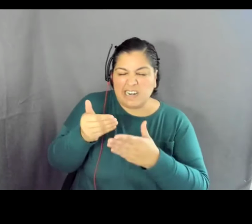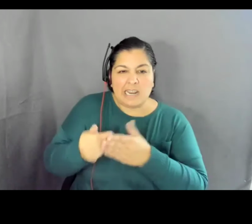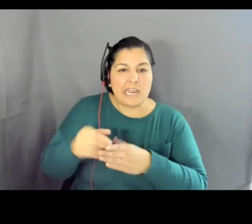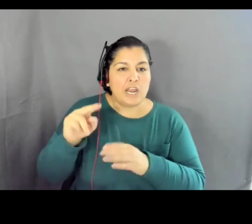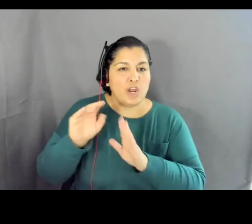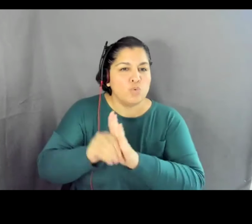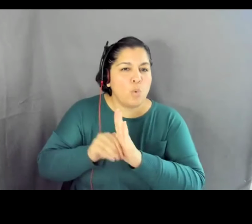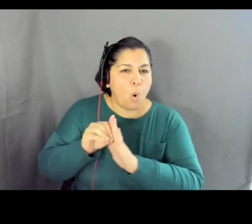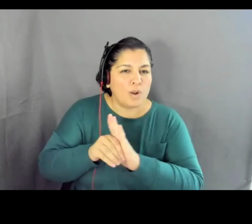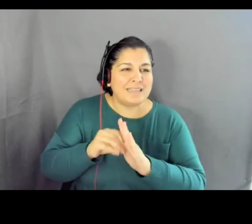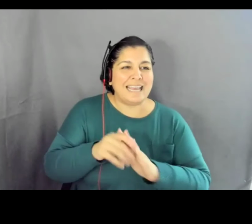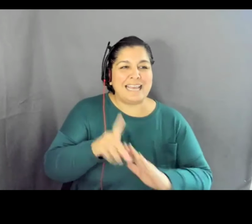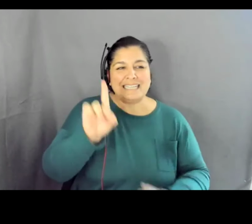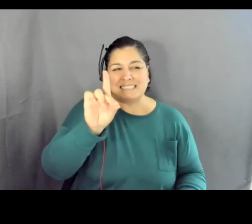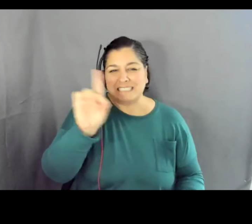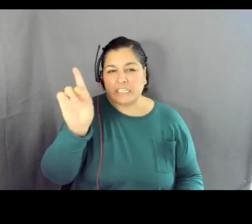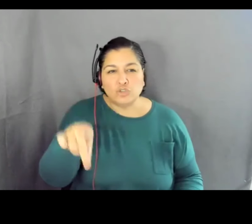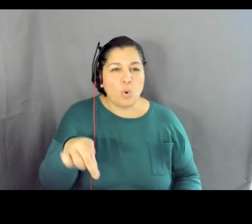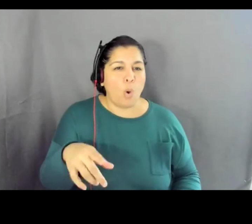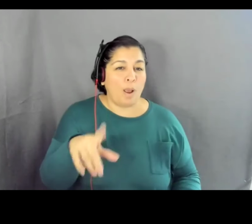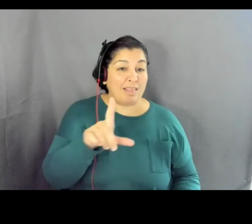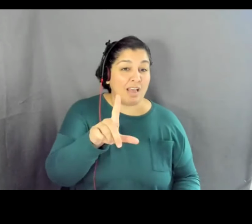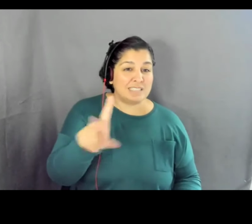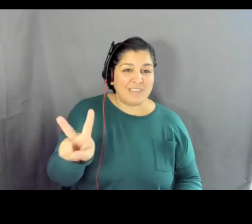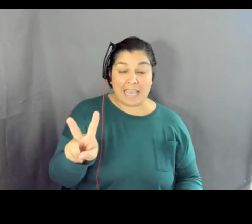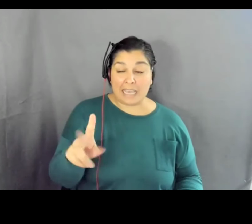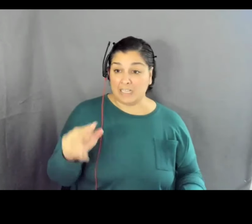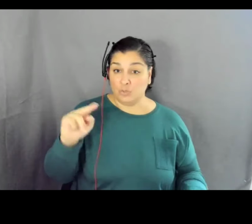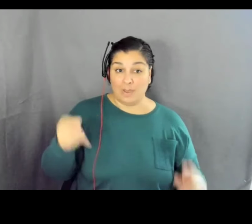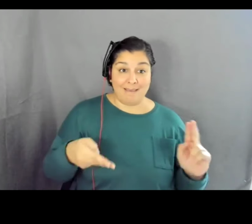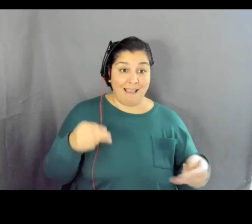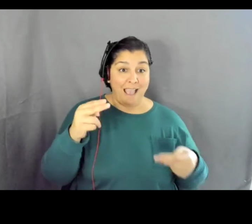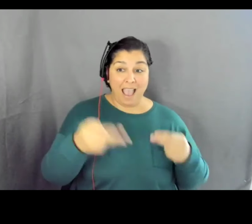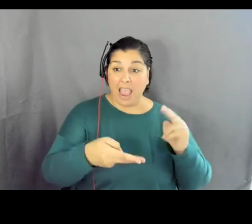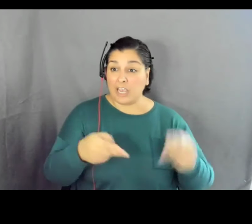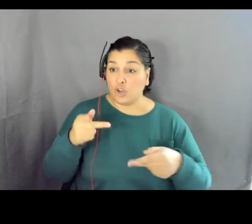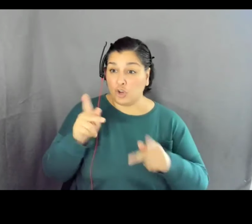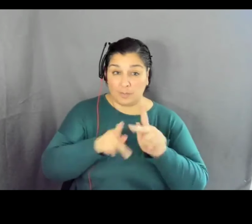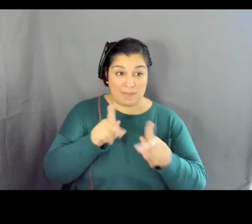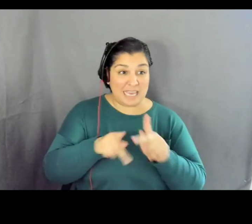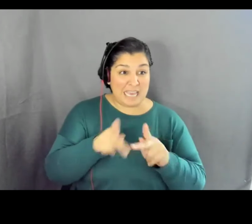And we basically hired people that lived in each of those places that have deep relationships with those communities.